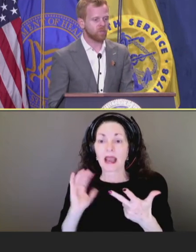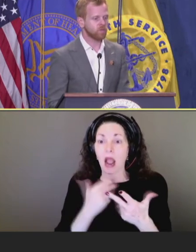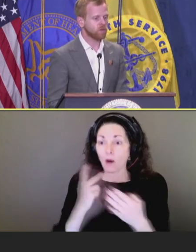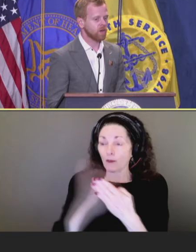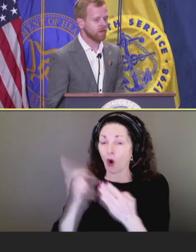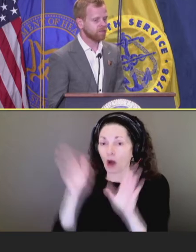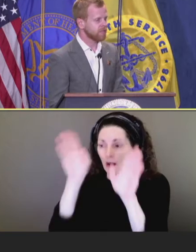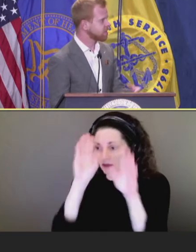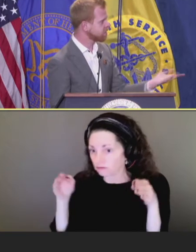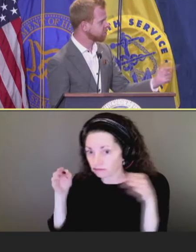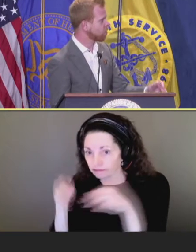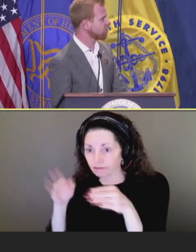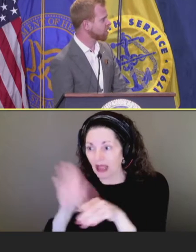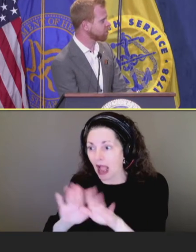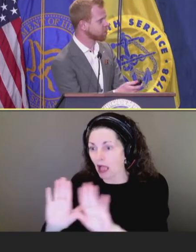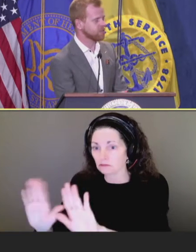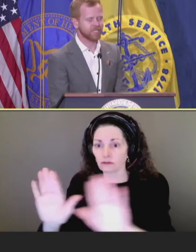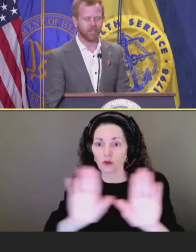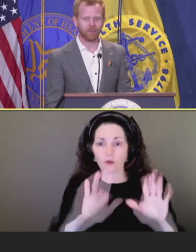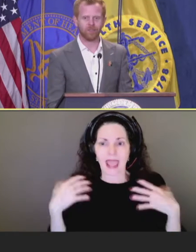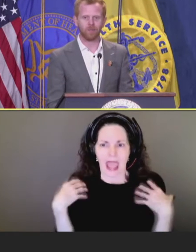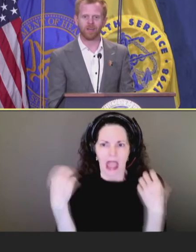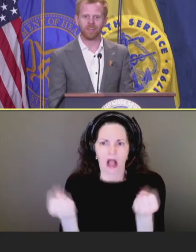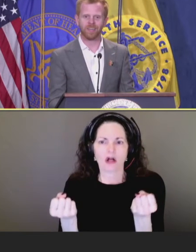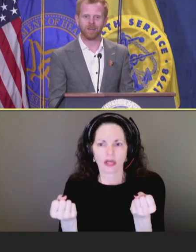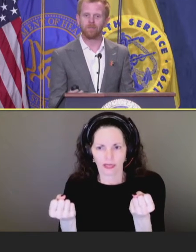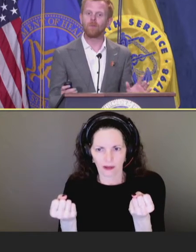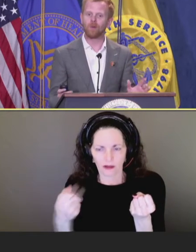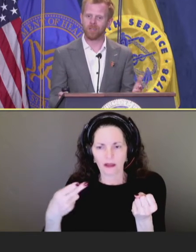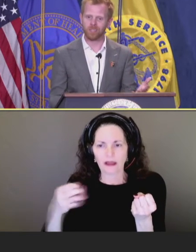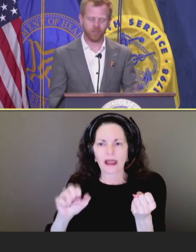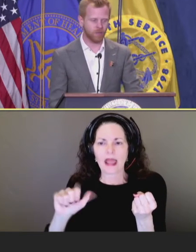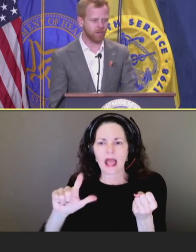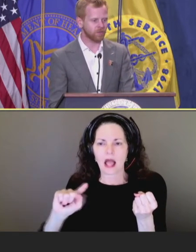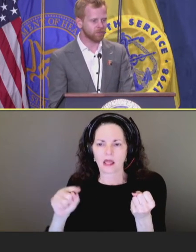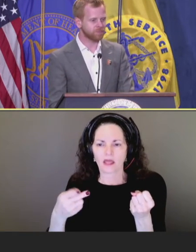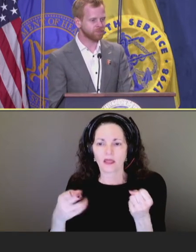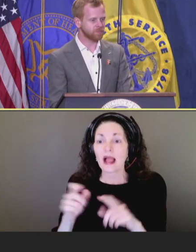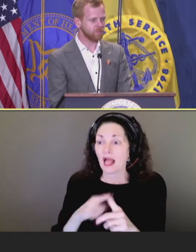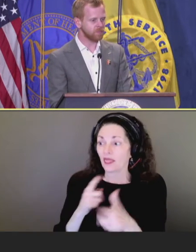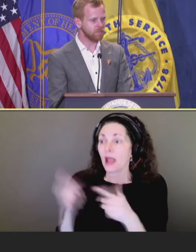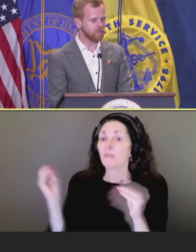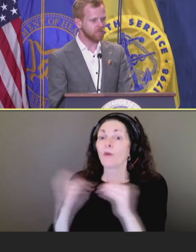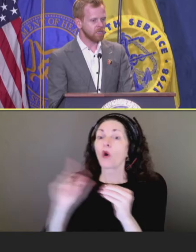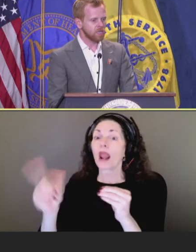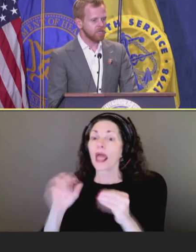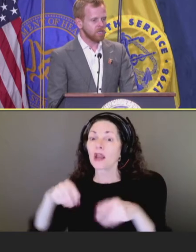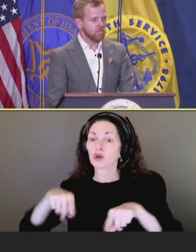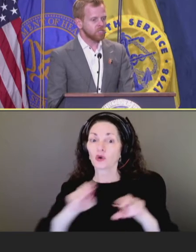we'll -- I think we'll have an opportunity to talk about more during the panel. So,